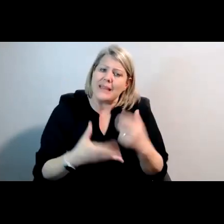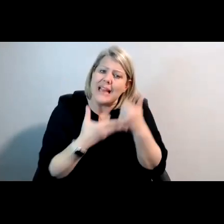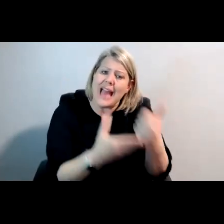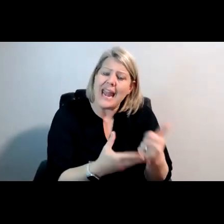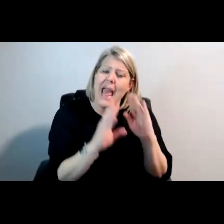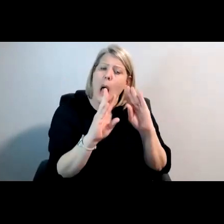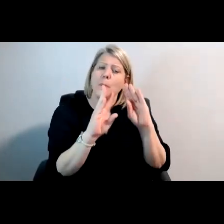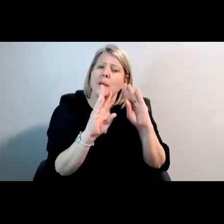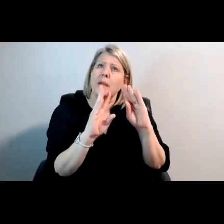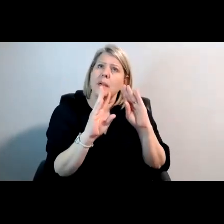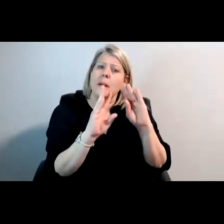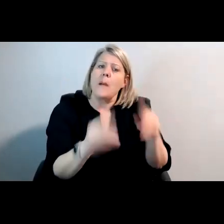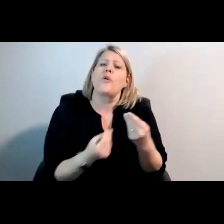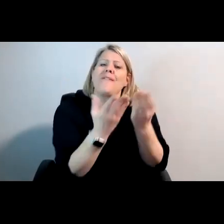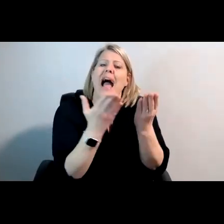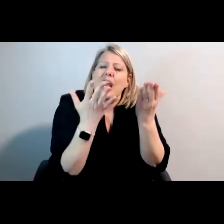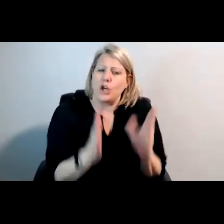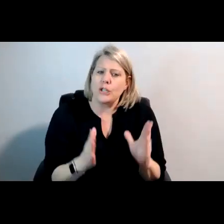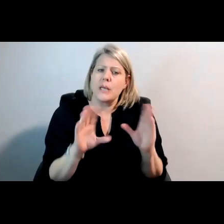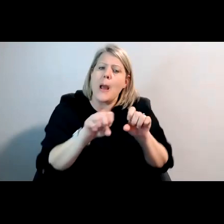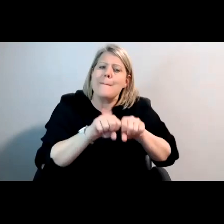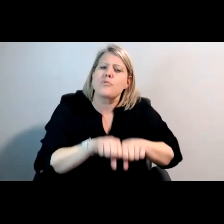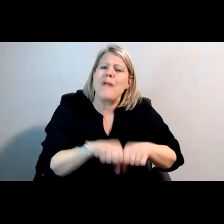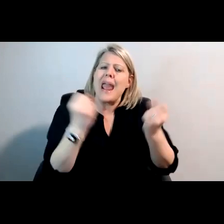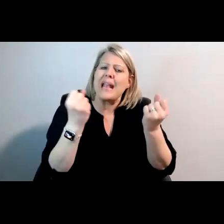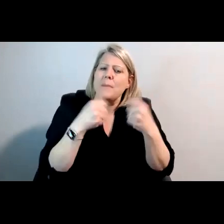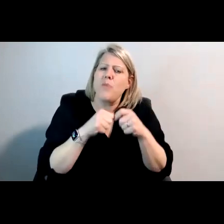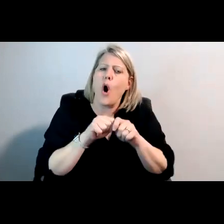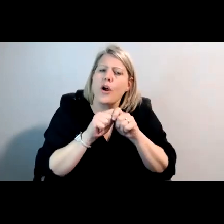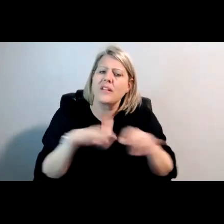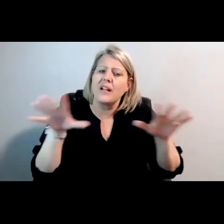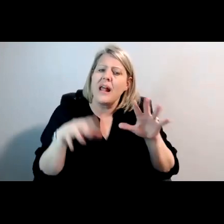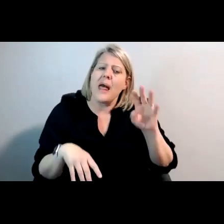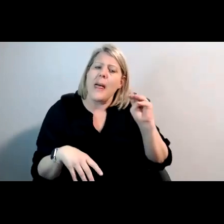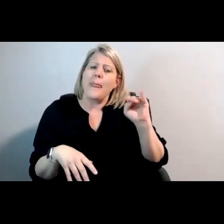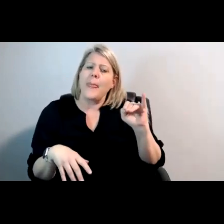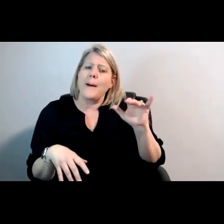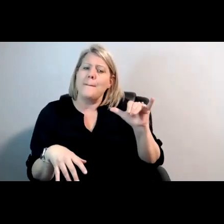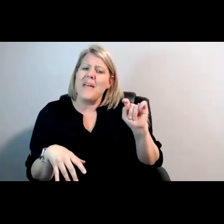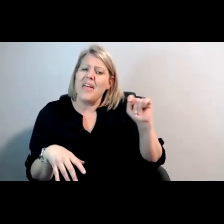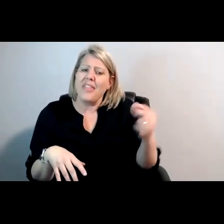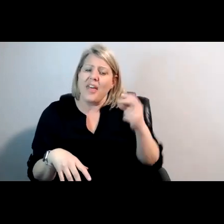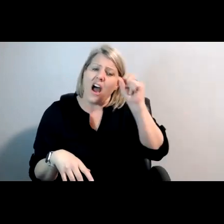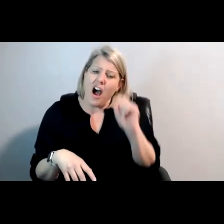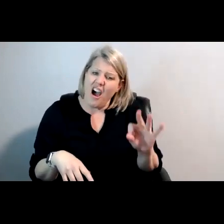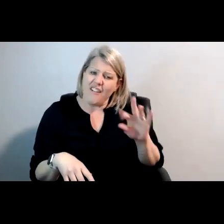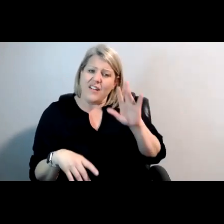bust up those myths about guardianship. So guardianship is a legal process, and it requires you to go to court,